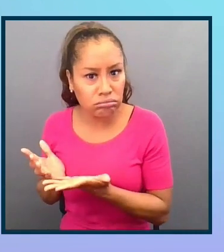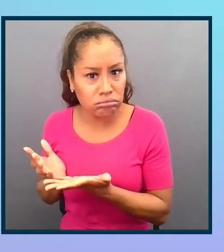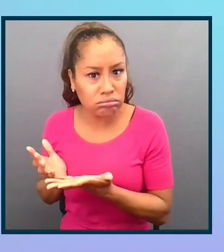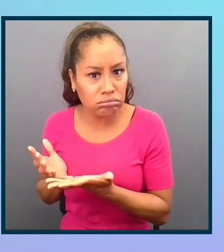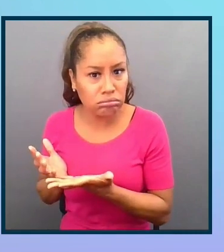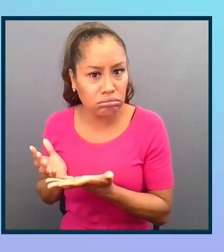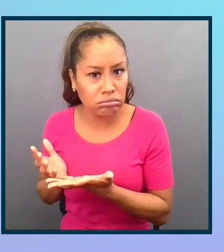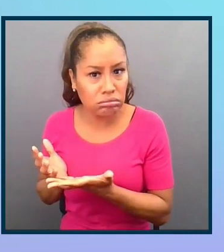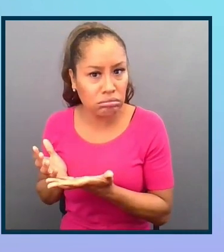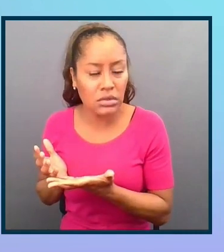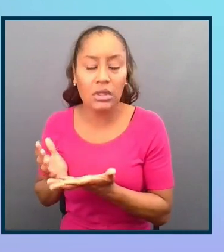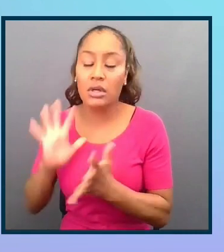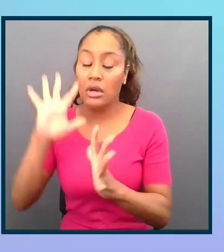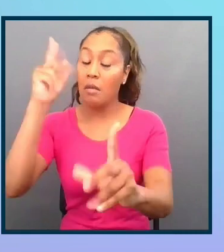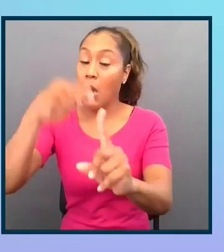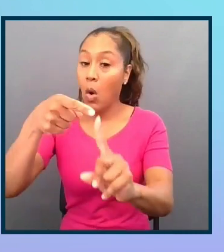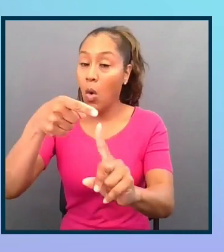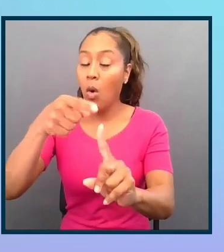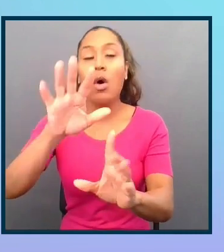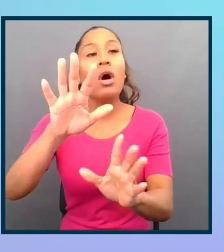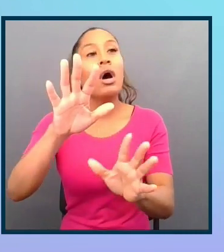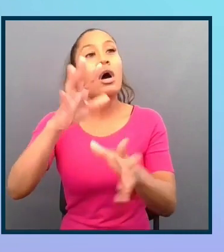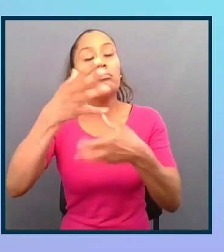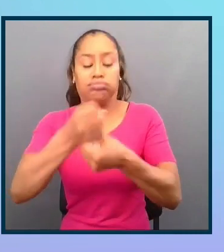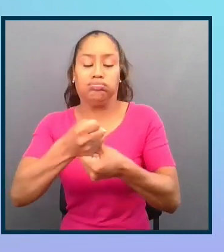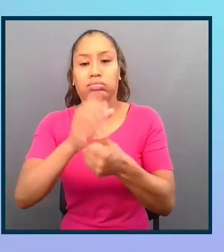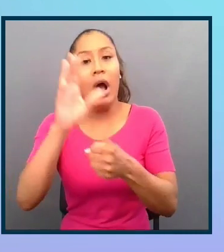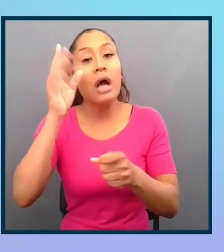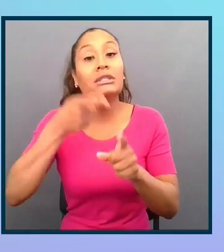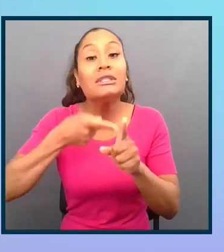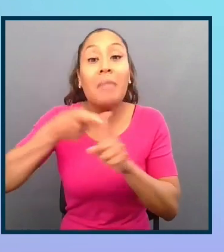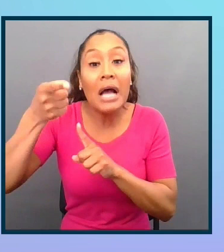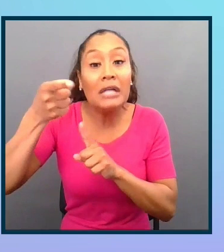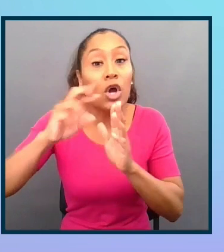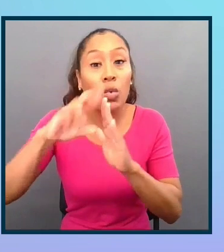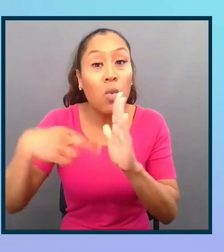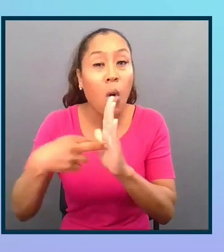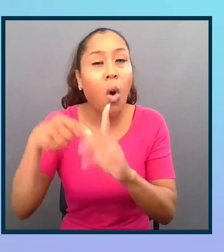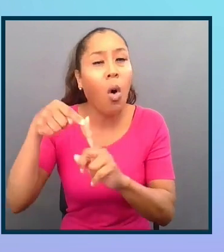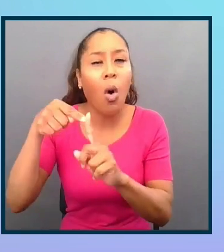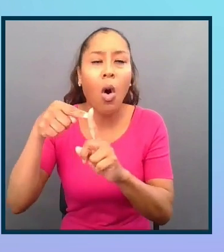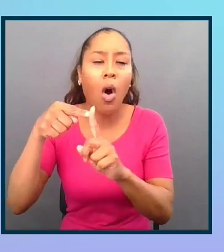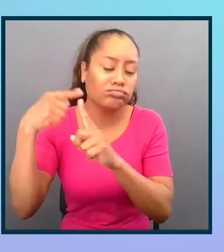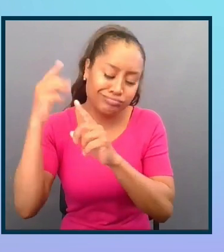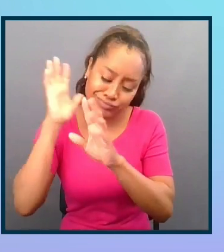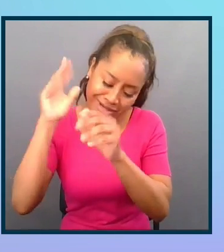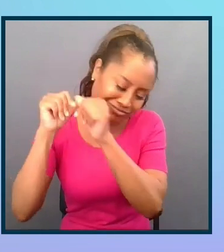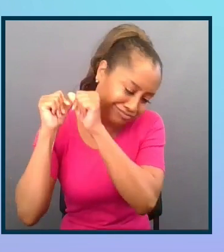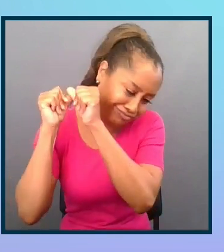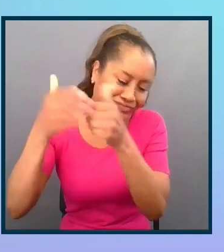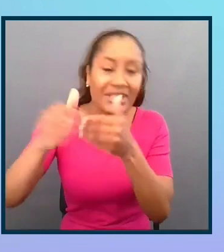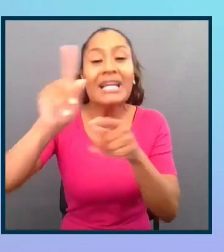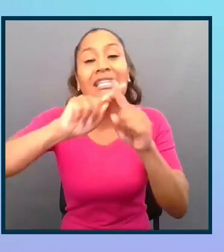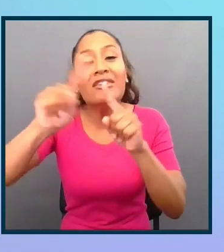The long story short is I think specialist roles will always need to exist. Different orgs may not have them,